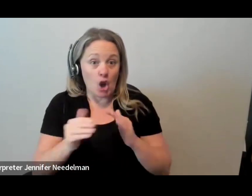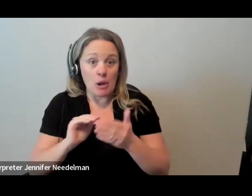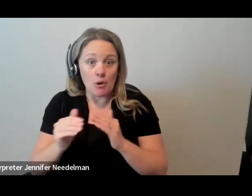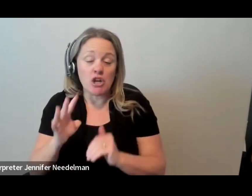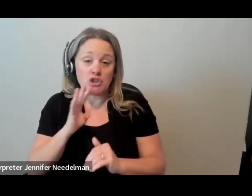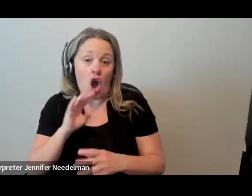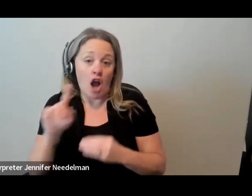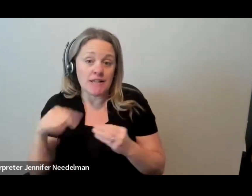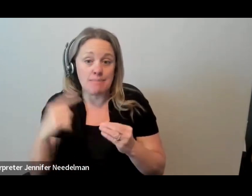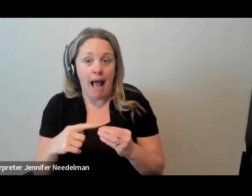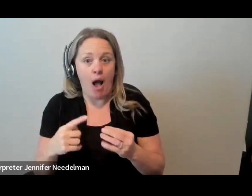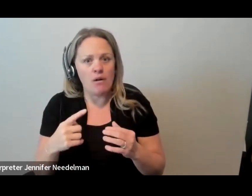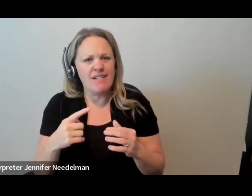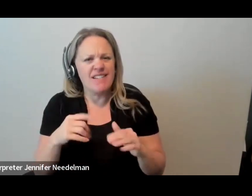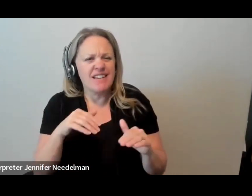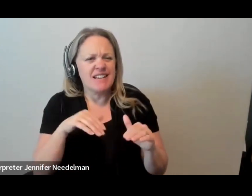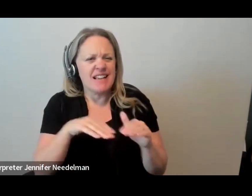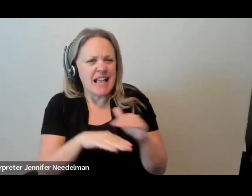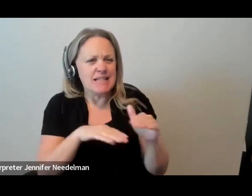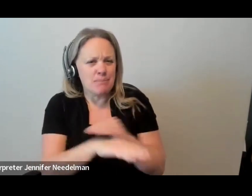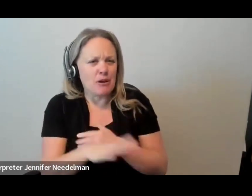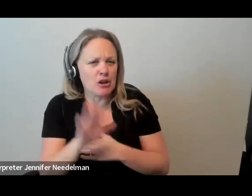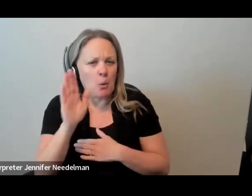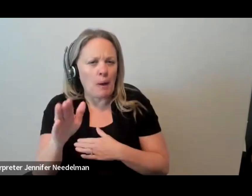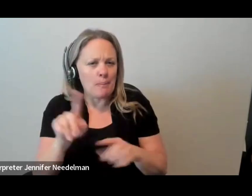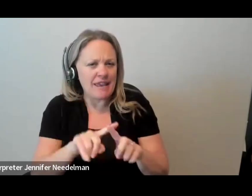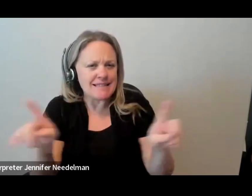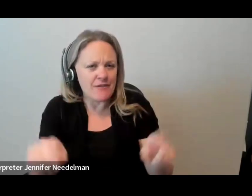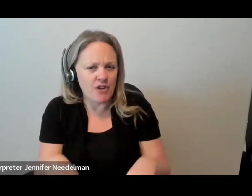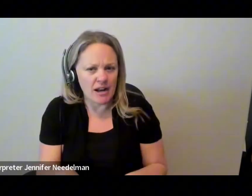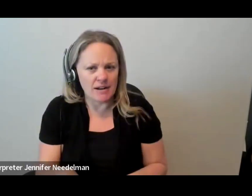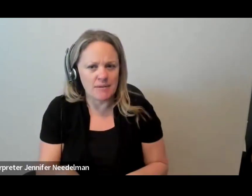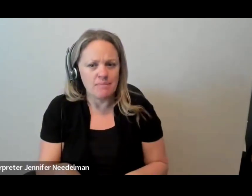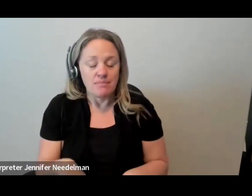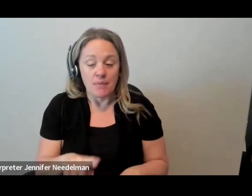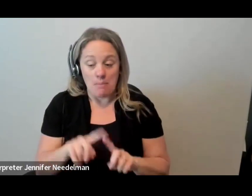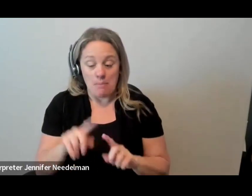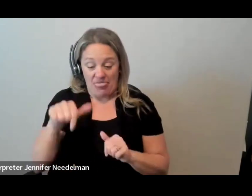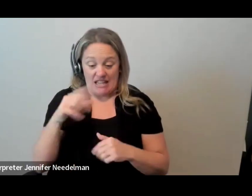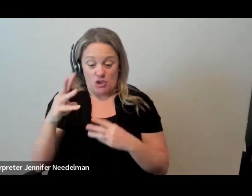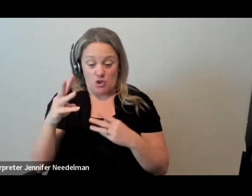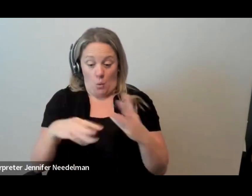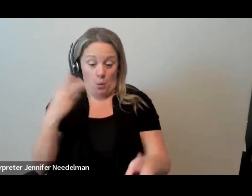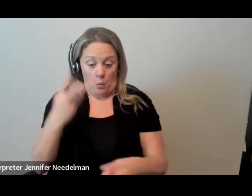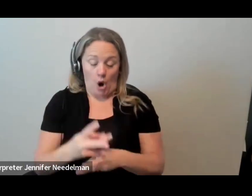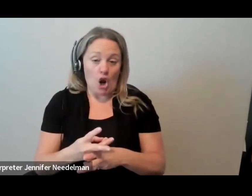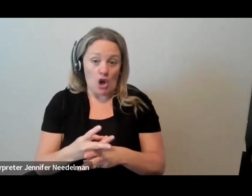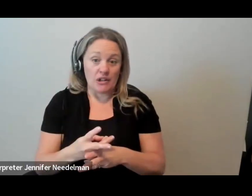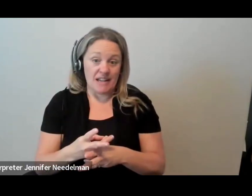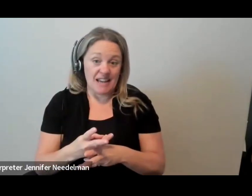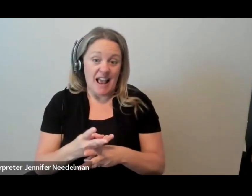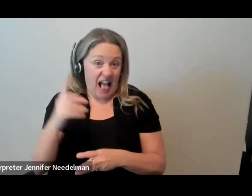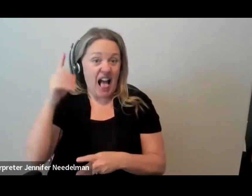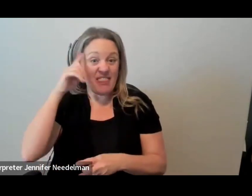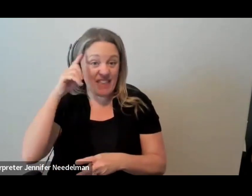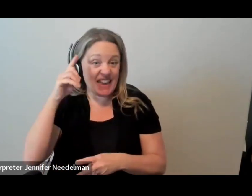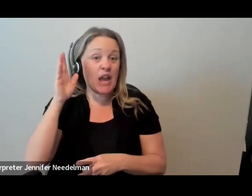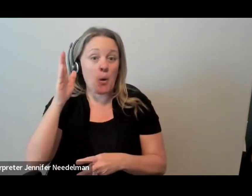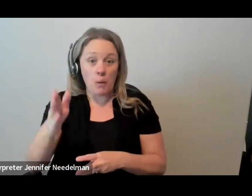how accessibility is a differentiator. But I really think in this world it really is going to be a critical differentiator